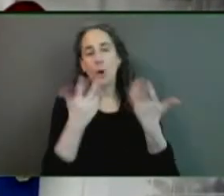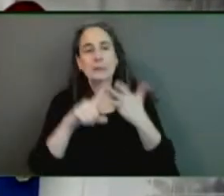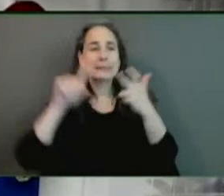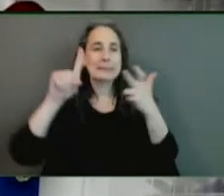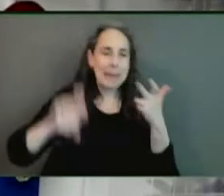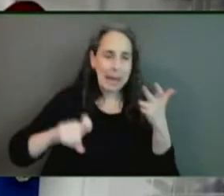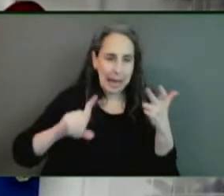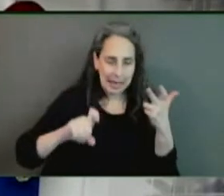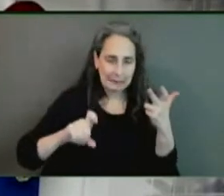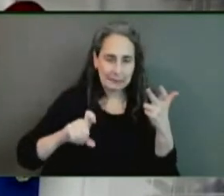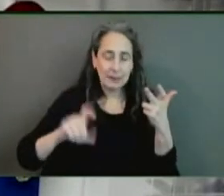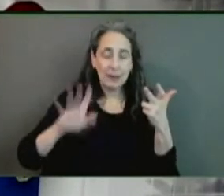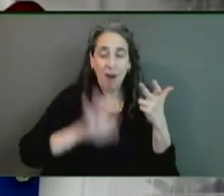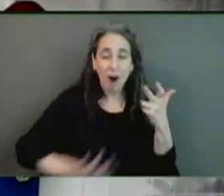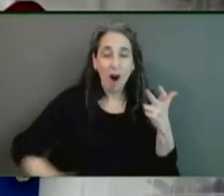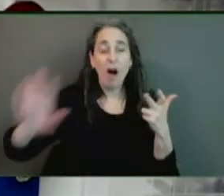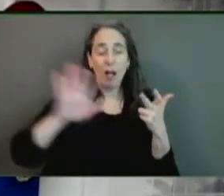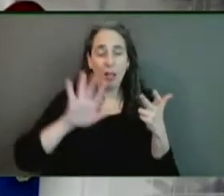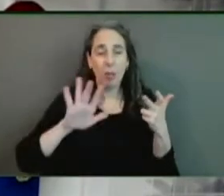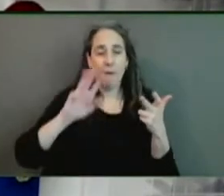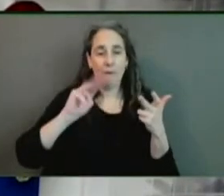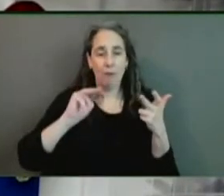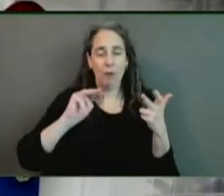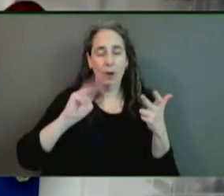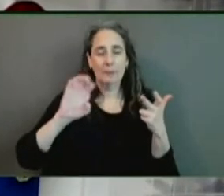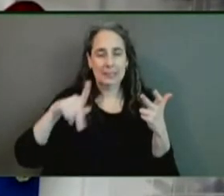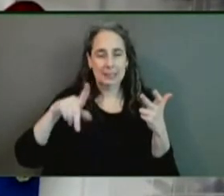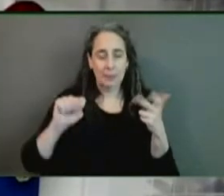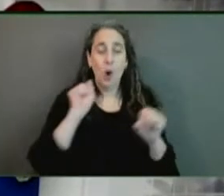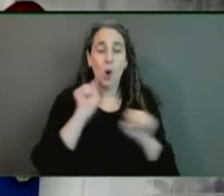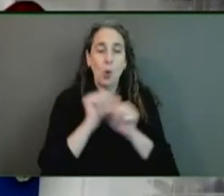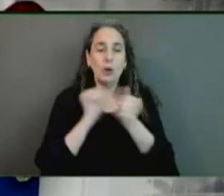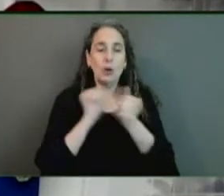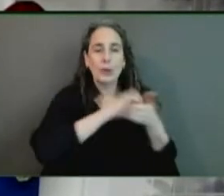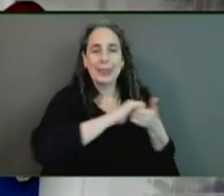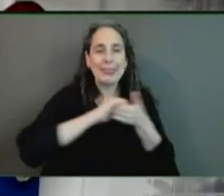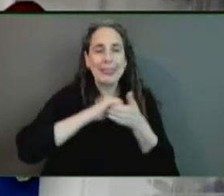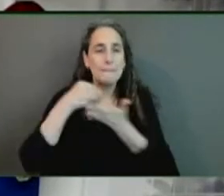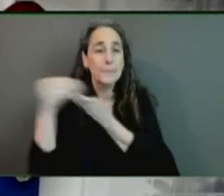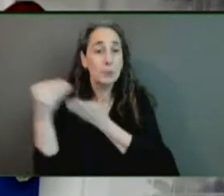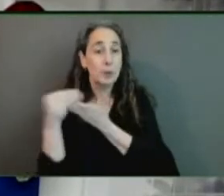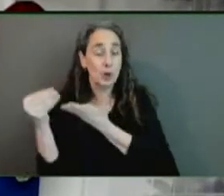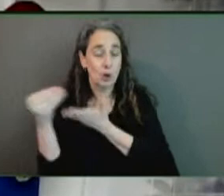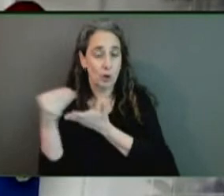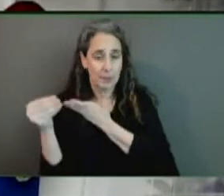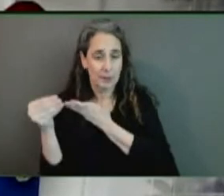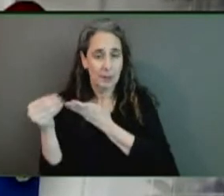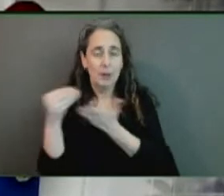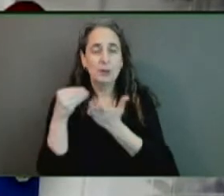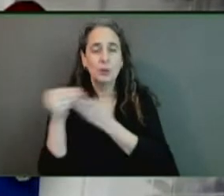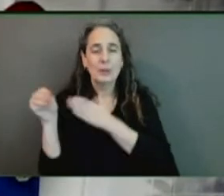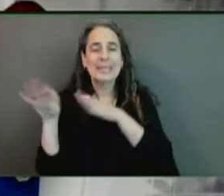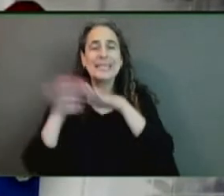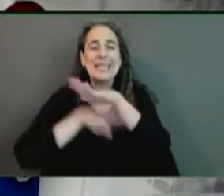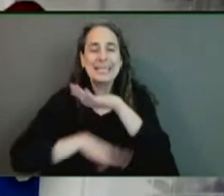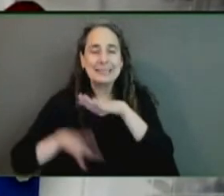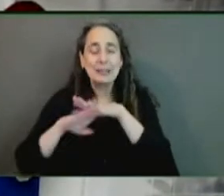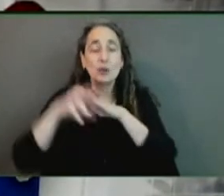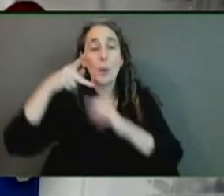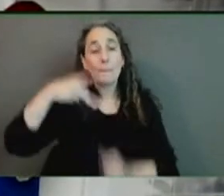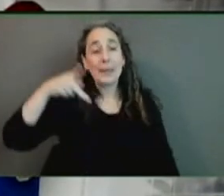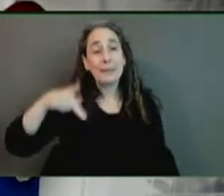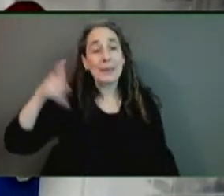pencils to textbooks to test. In